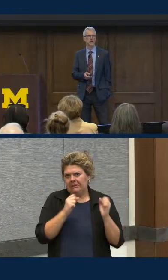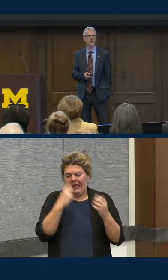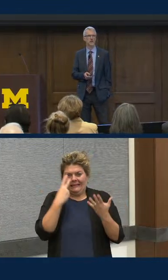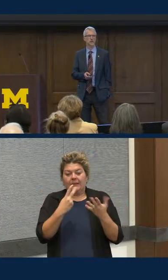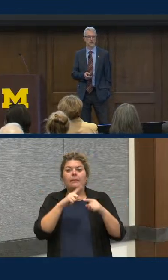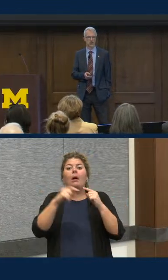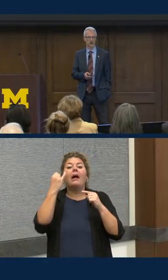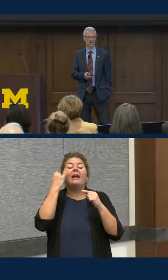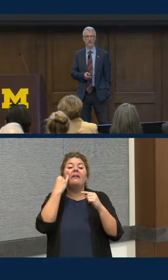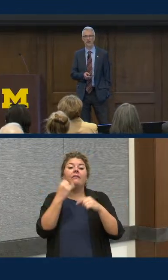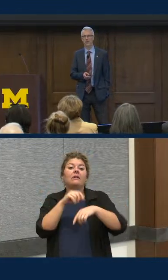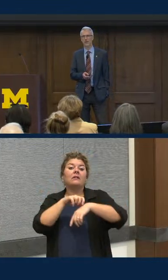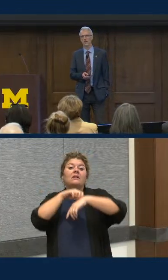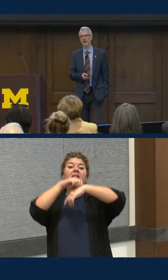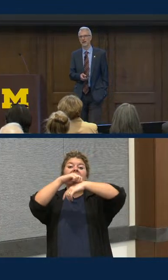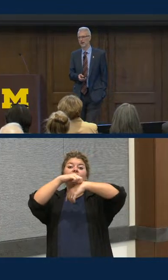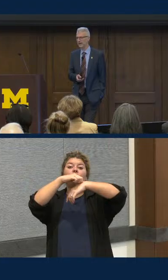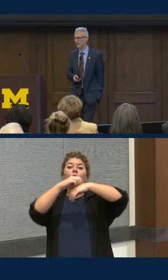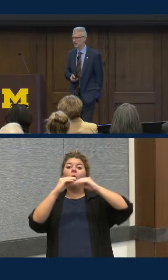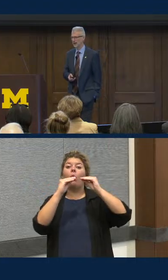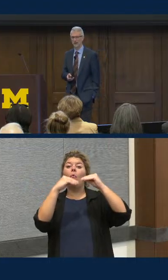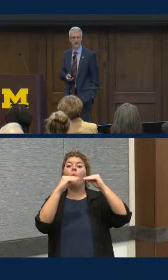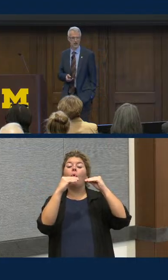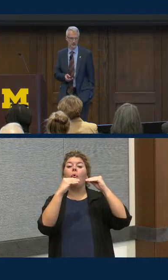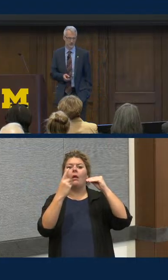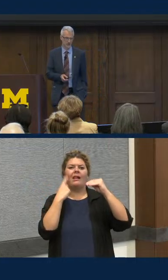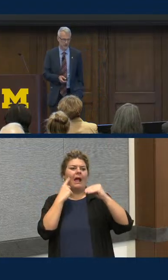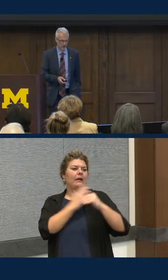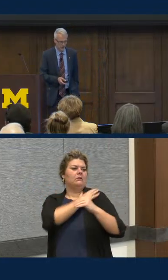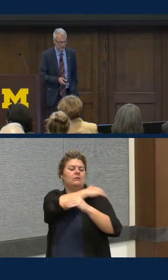structures like whether or not a